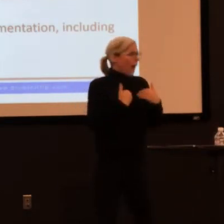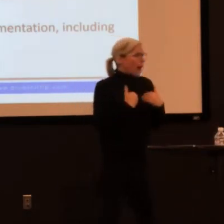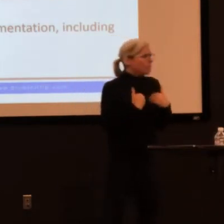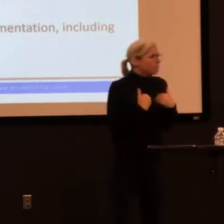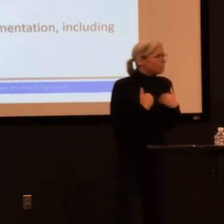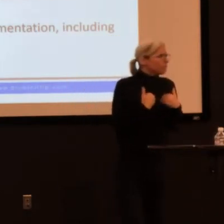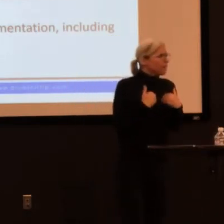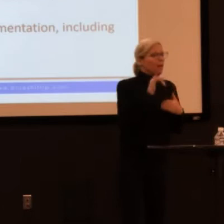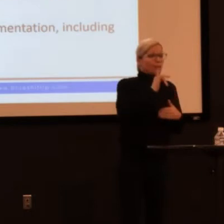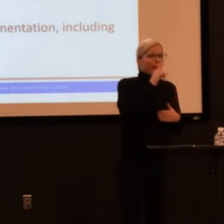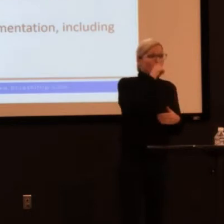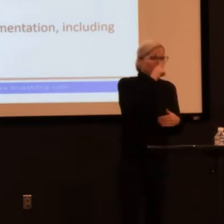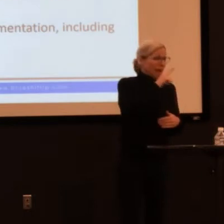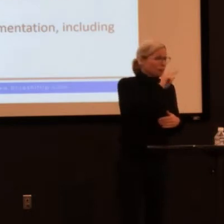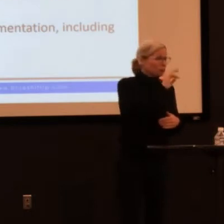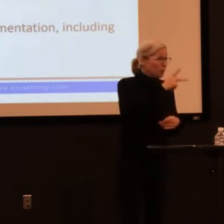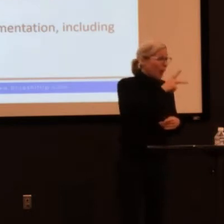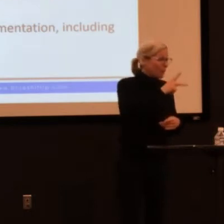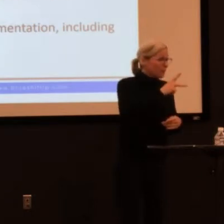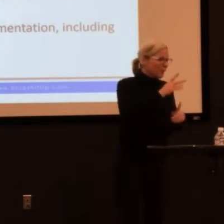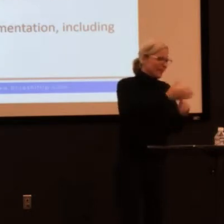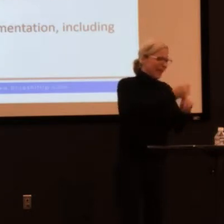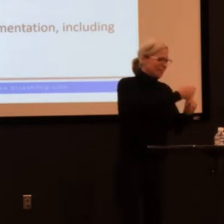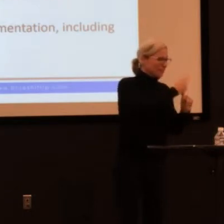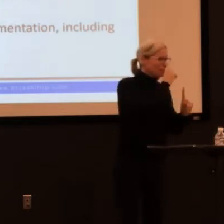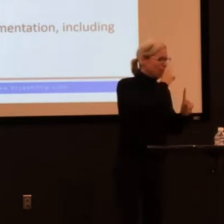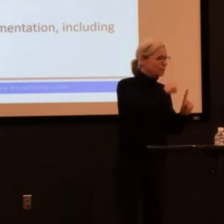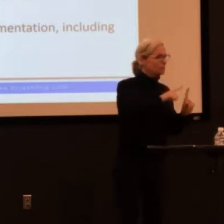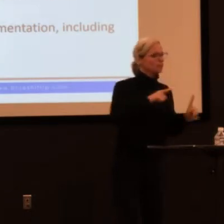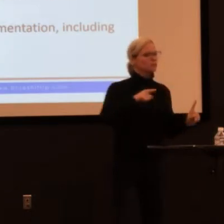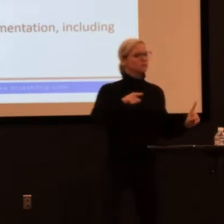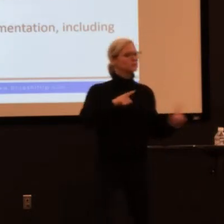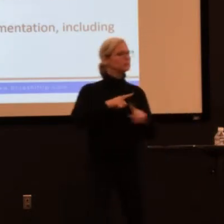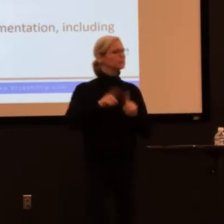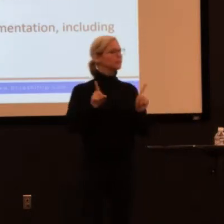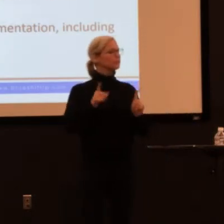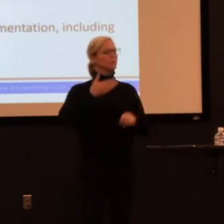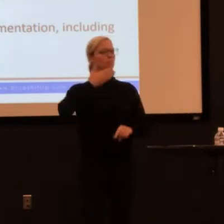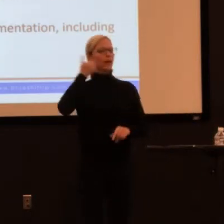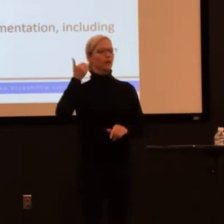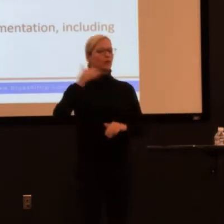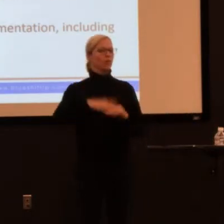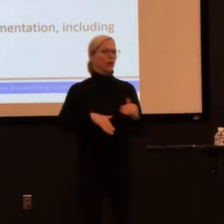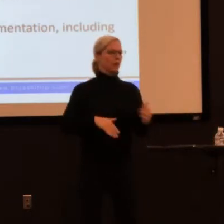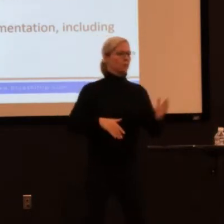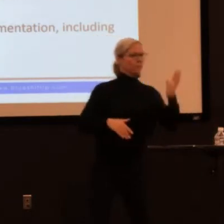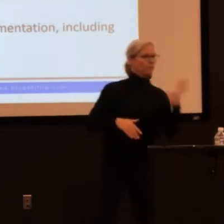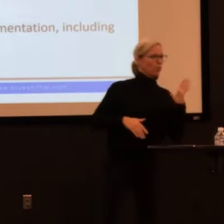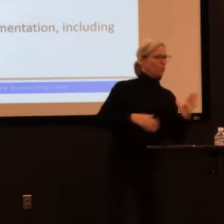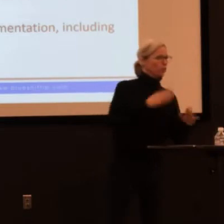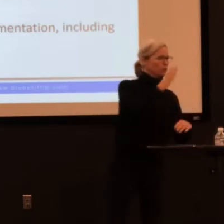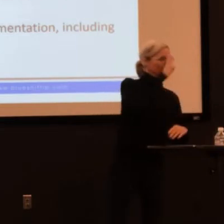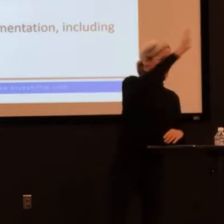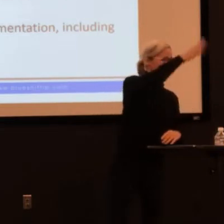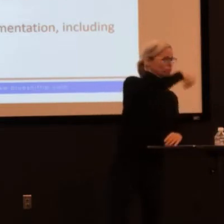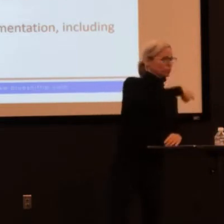but do it in a different or better way than previous inventions. That can make your invention patentable.